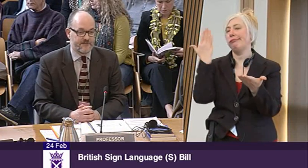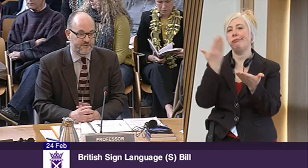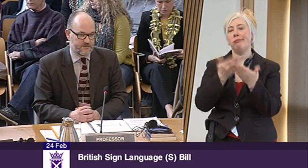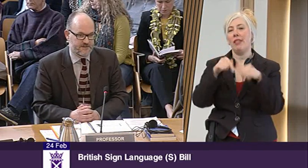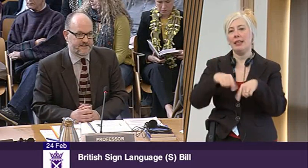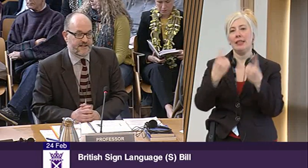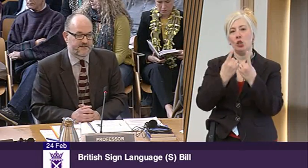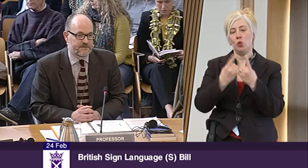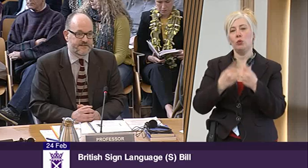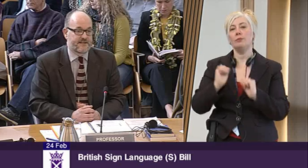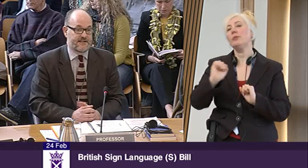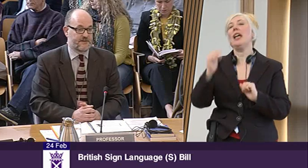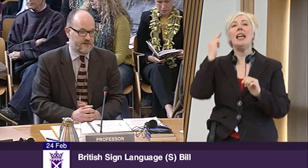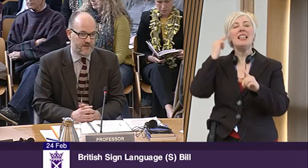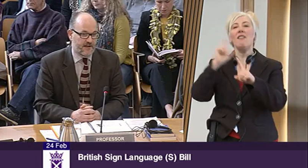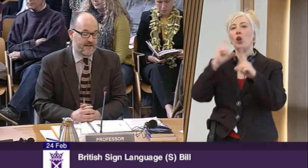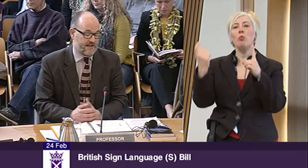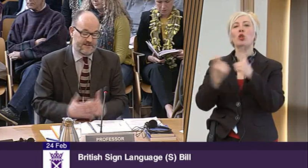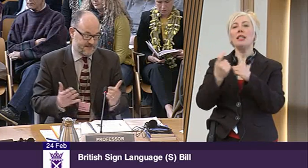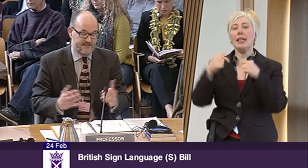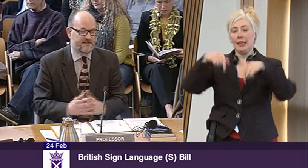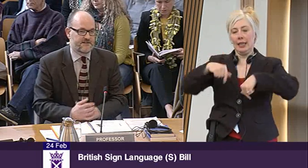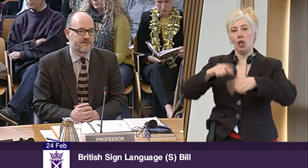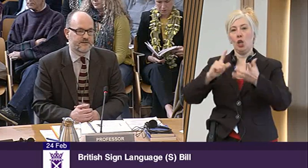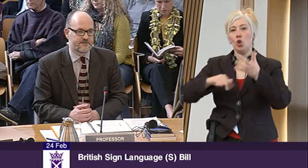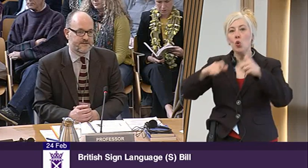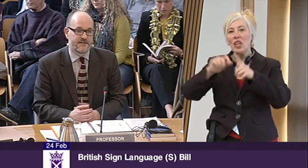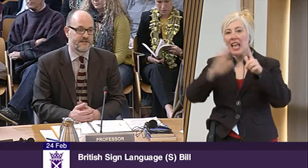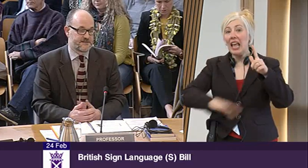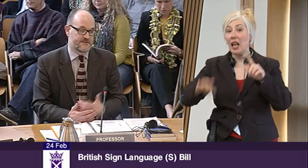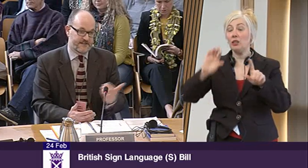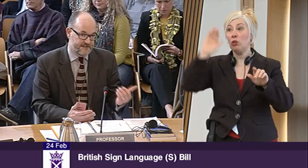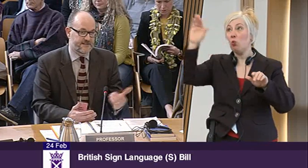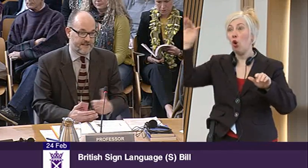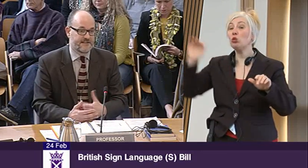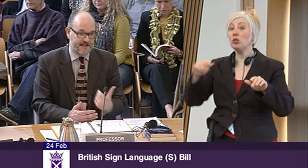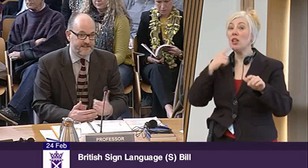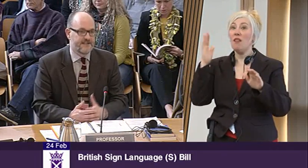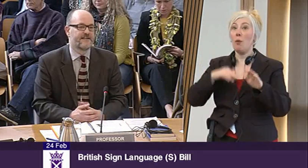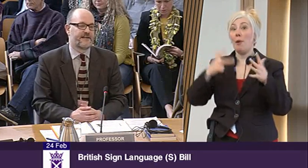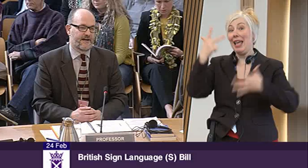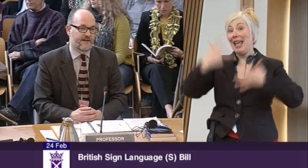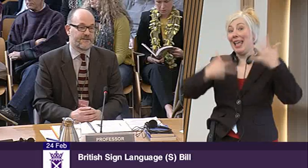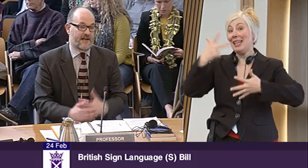the deaf community has been saying in the UK and in other countries that access to education